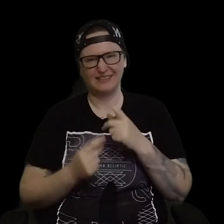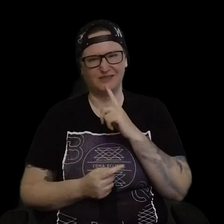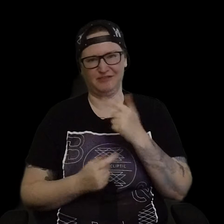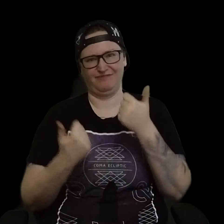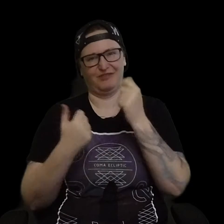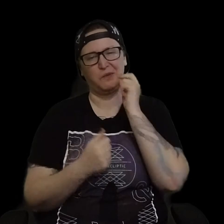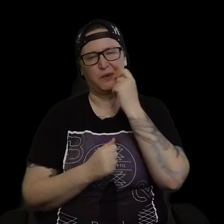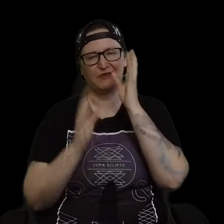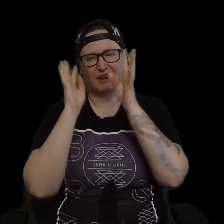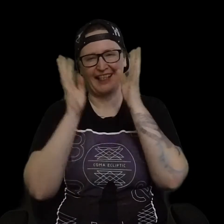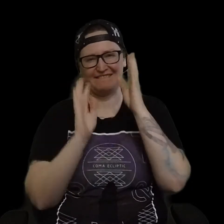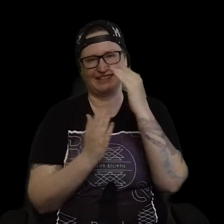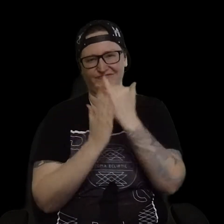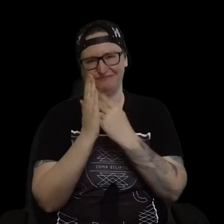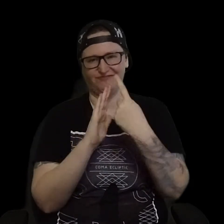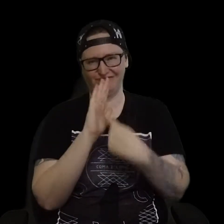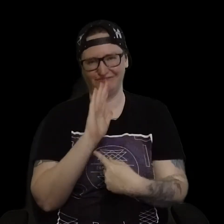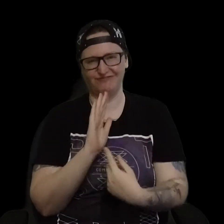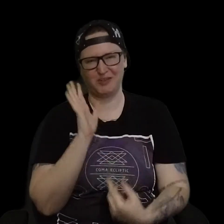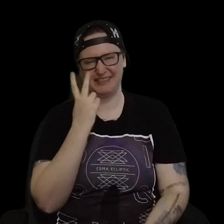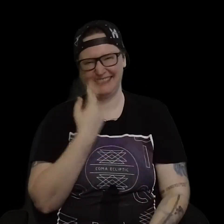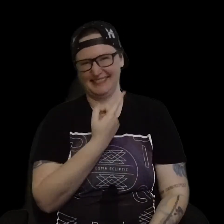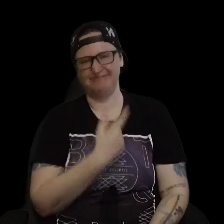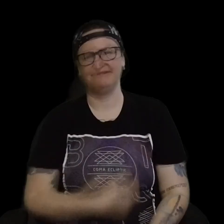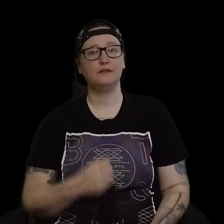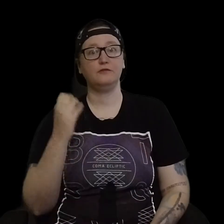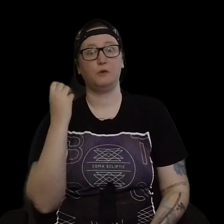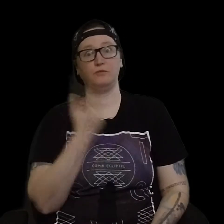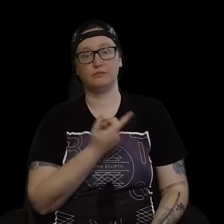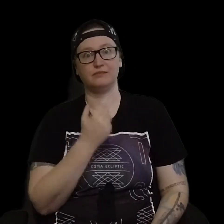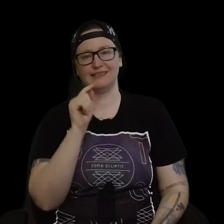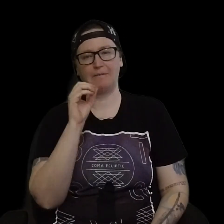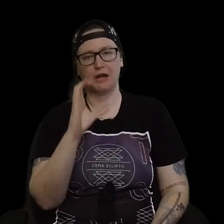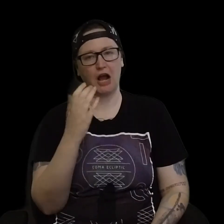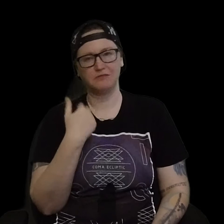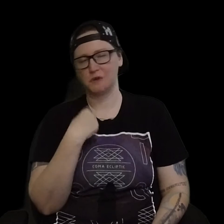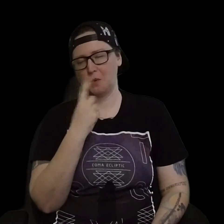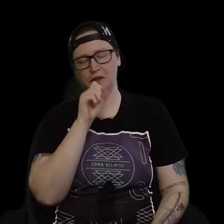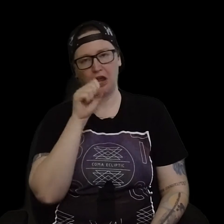of that place so really cool and just really creative as you can see so here the table of